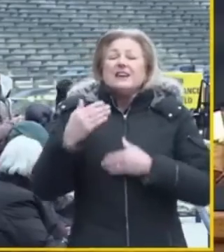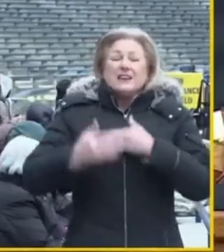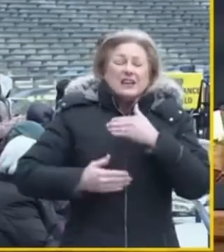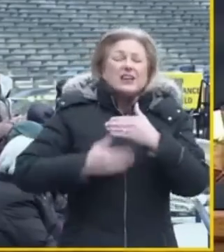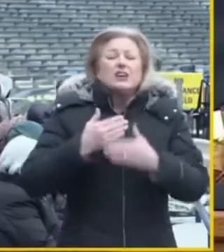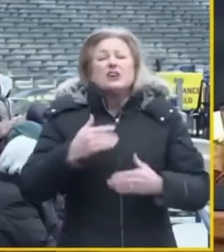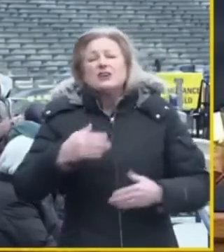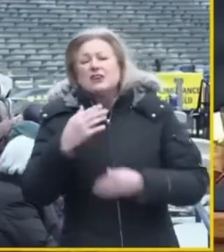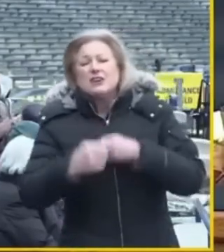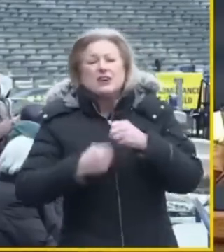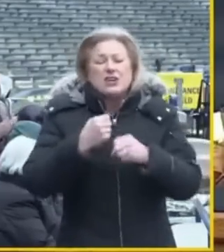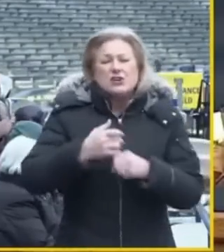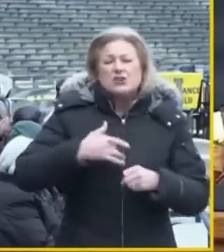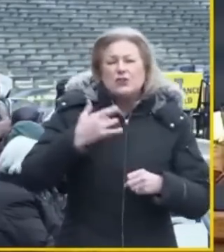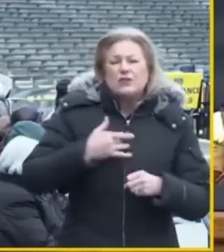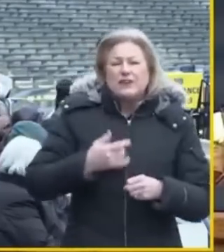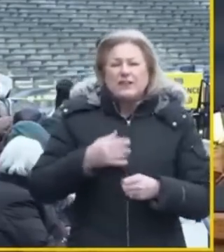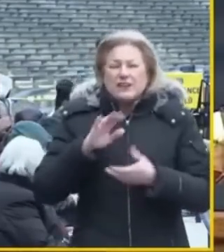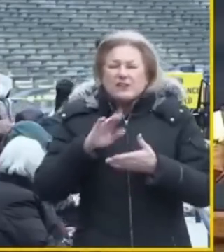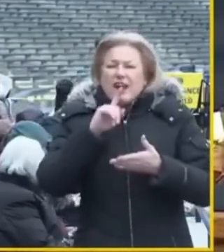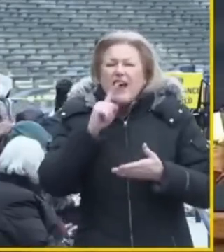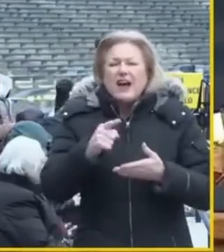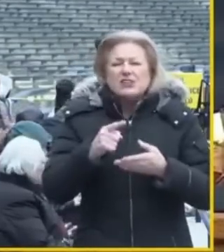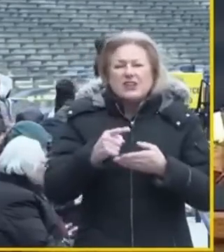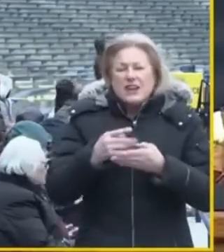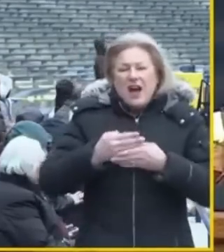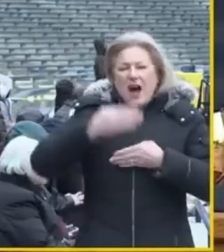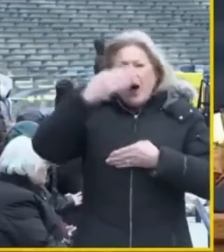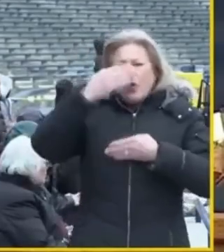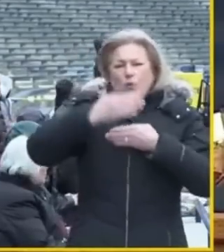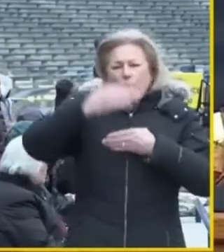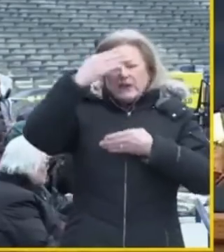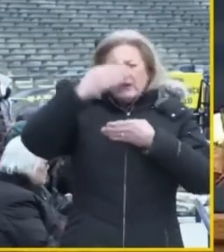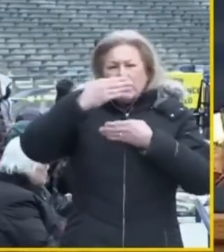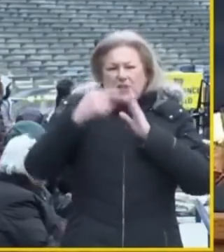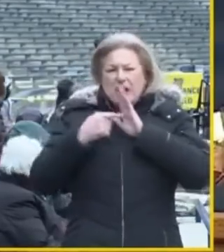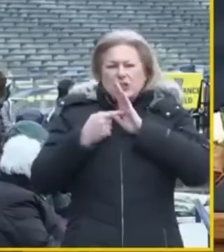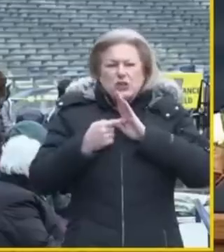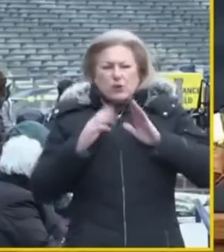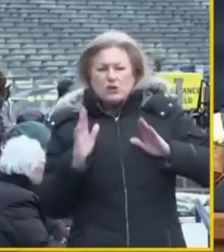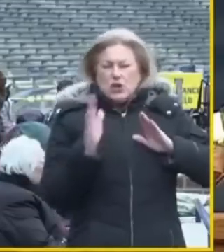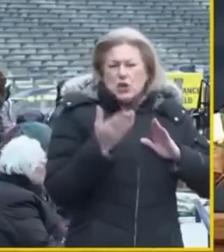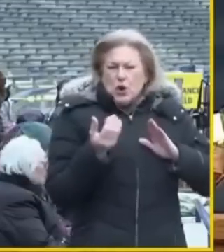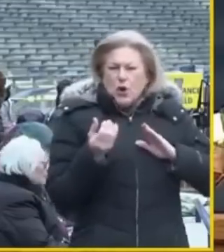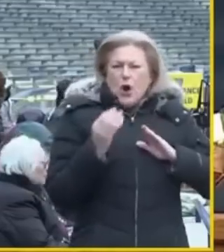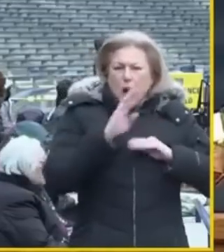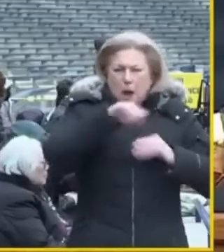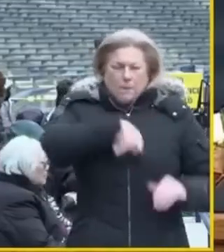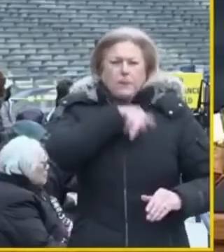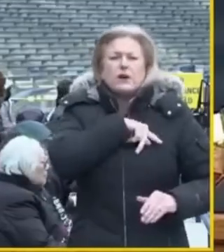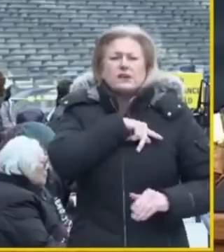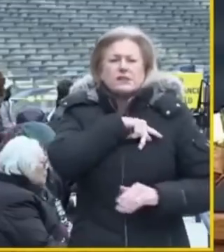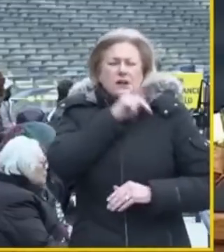they're actually a window into your own bravery. And this moment that we are all in,